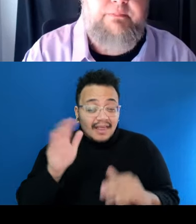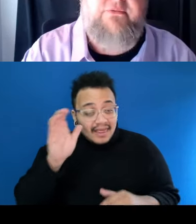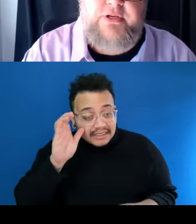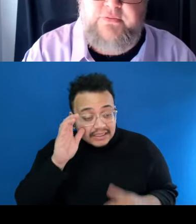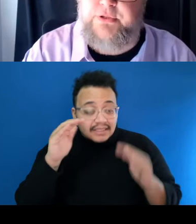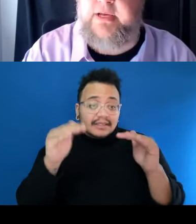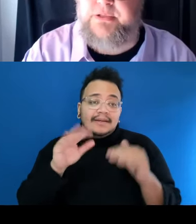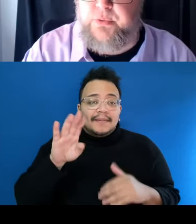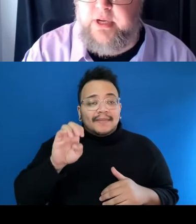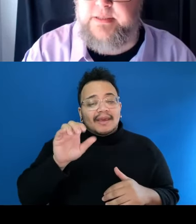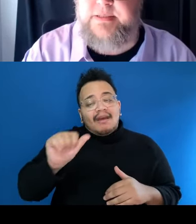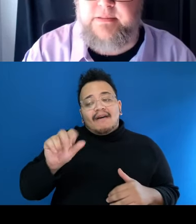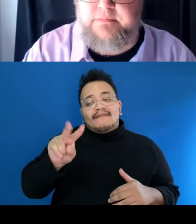be voiced for trans rights.